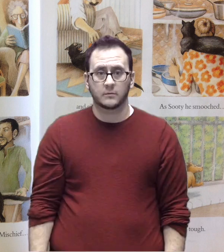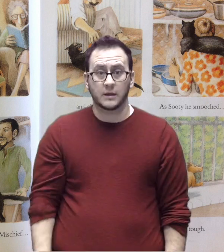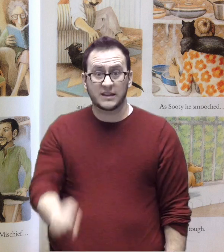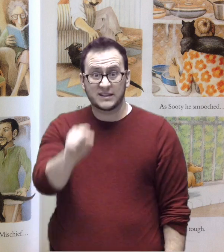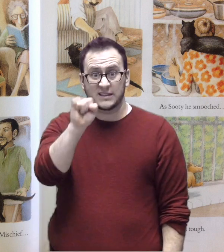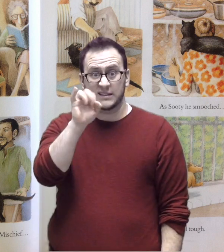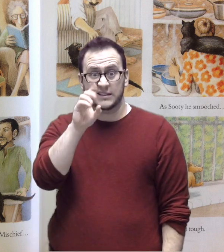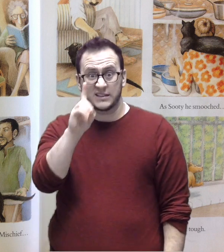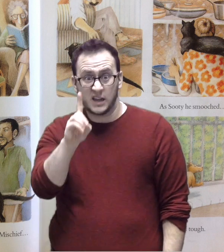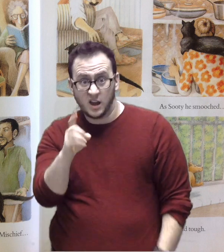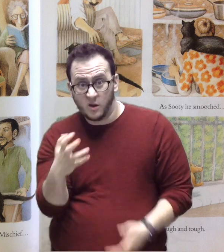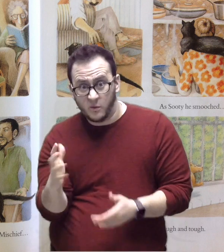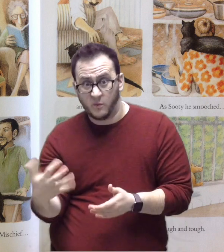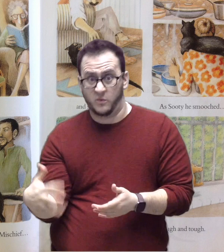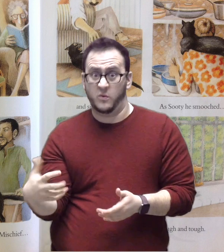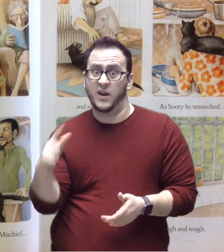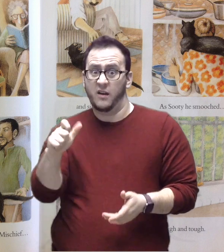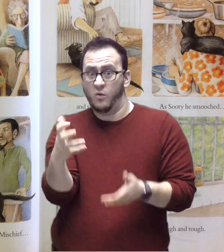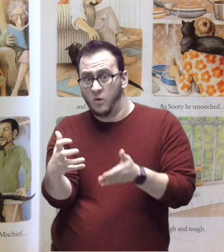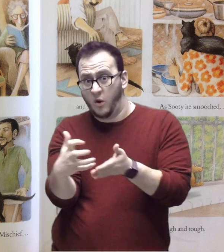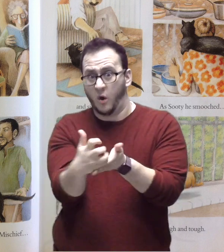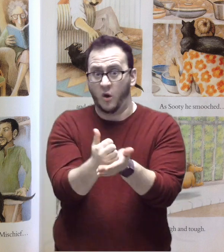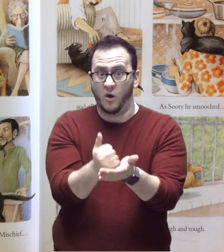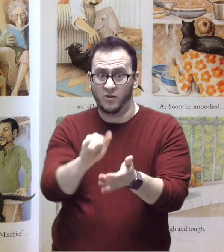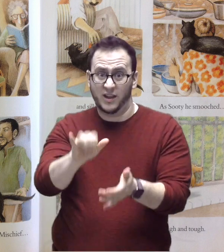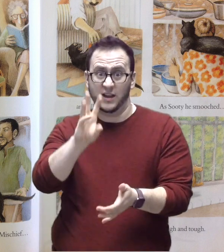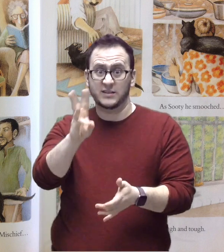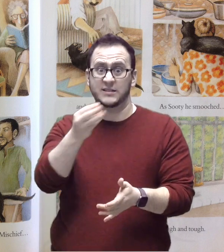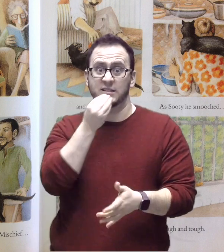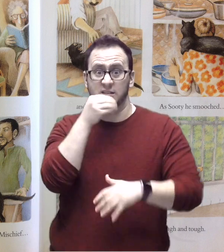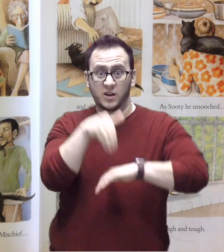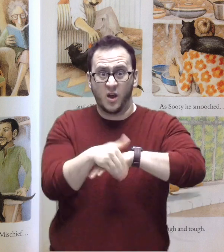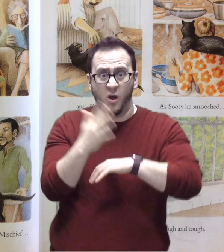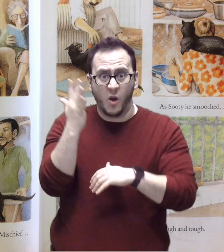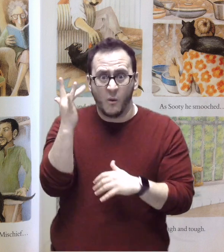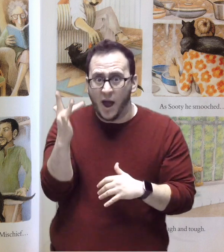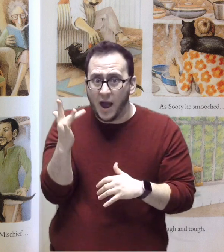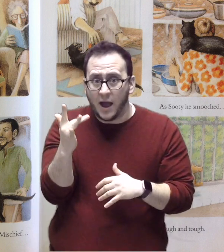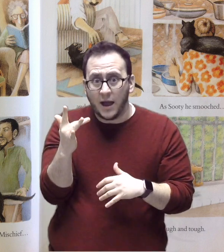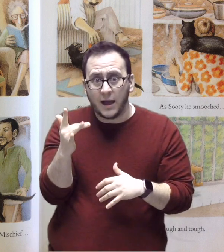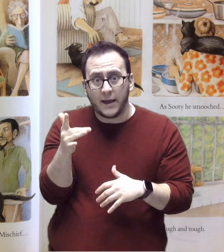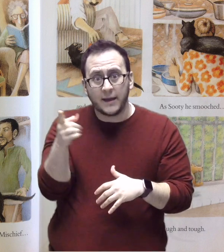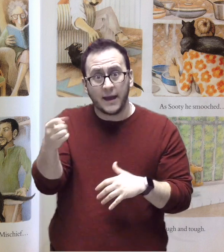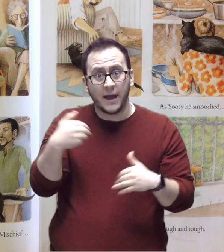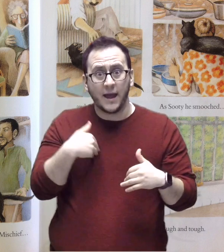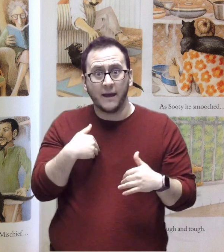But Sid had to work hard for his dinners. It wasn’t easy being six people’s pet.